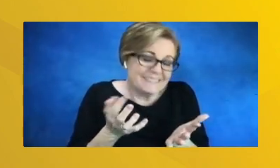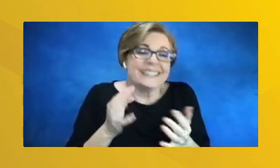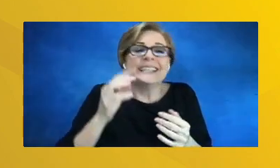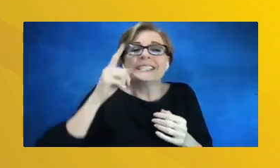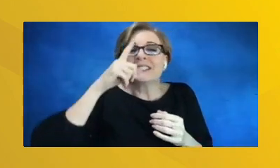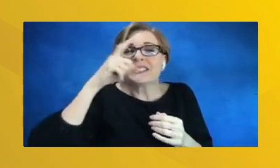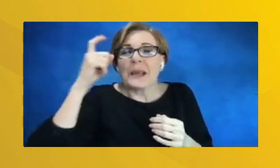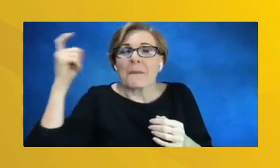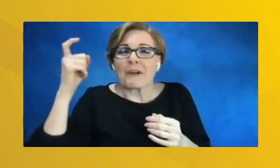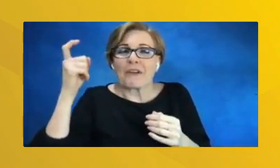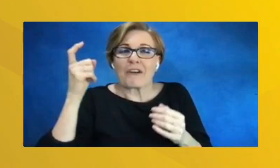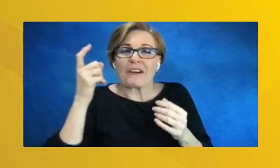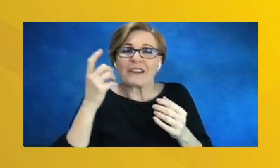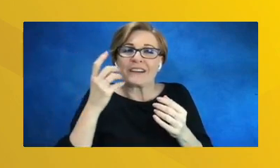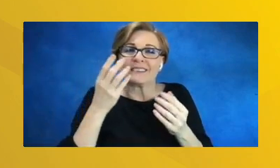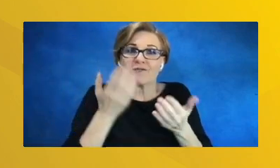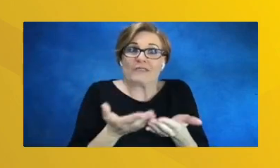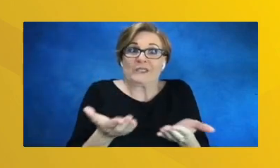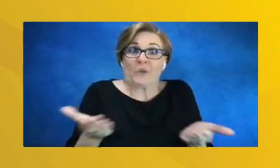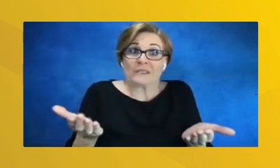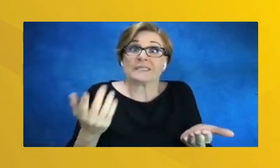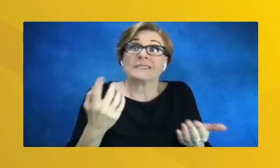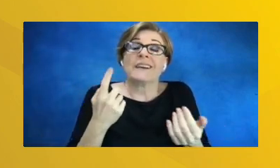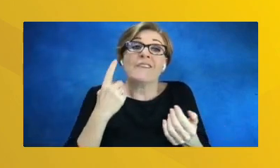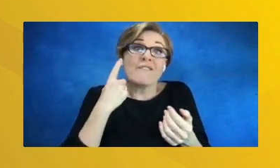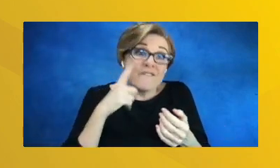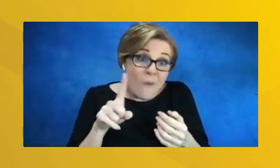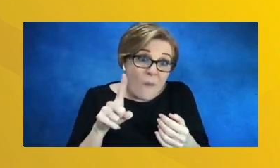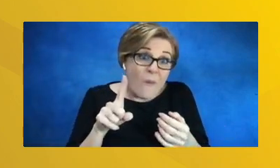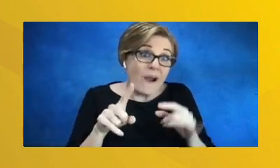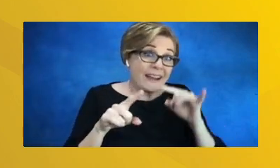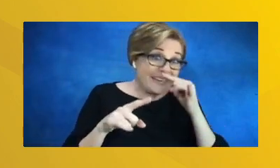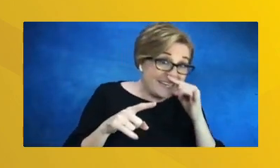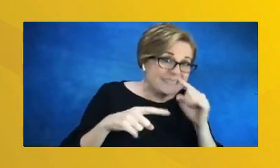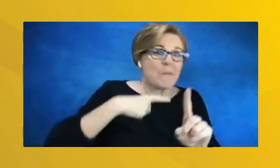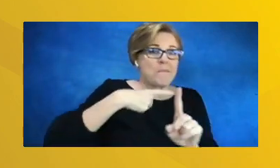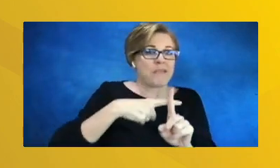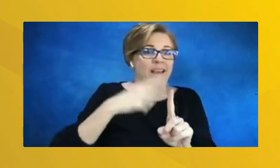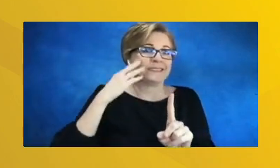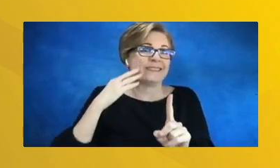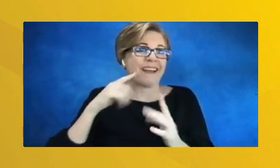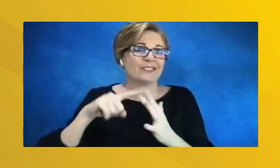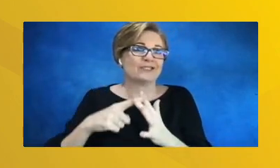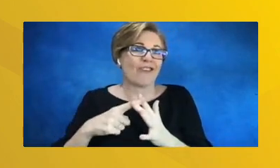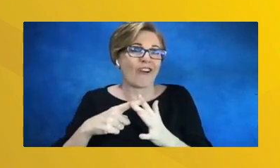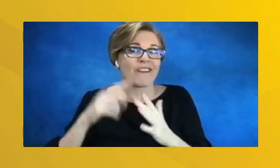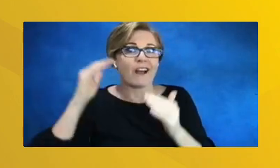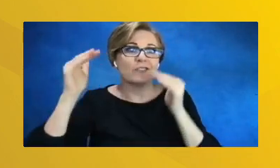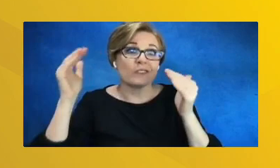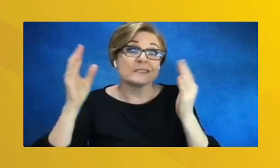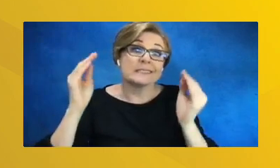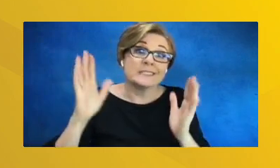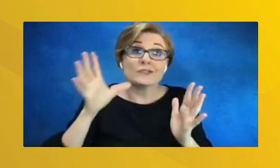And this is both for kids and Head Start adults - teachers, parents, everyone in between.